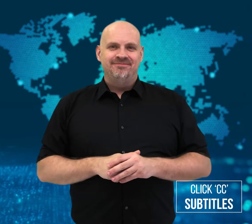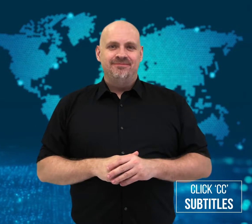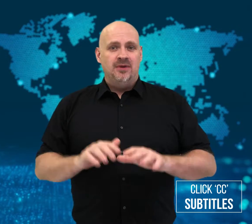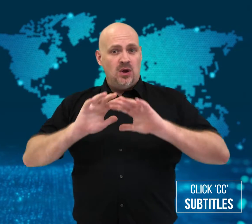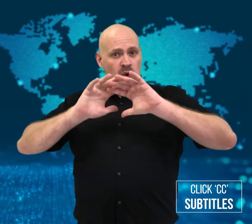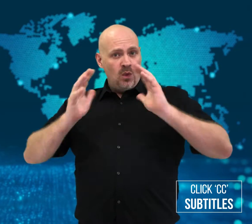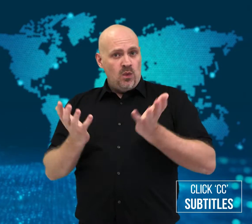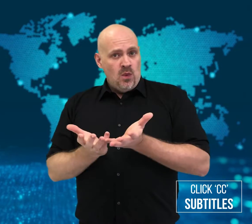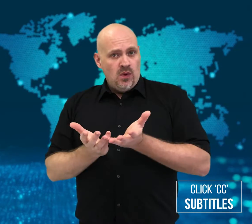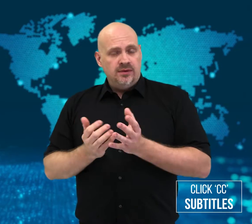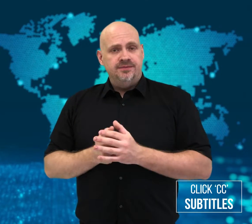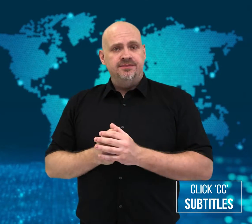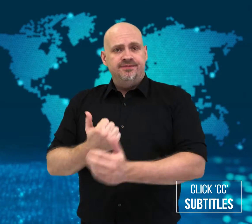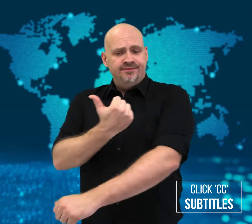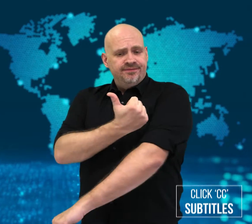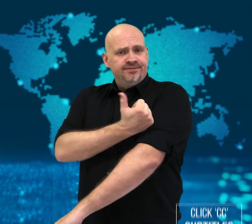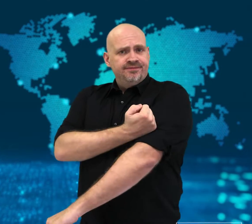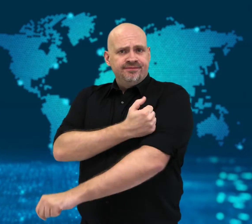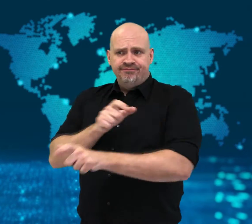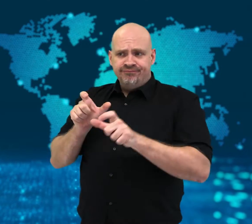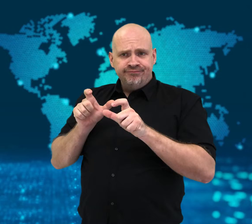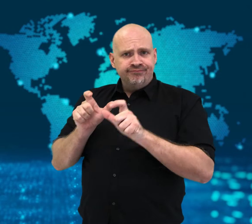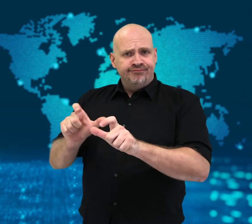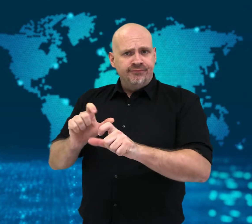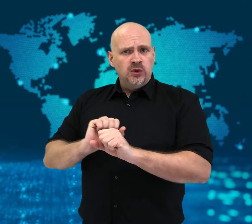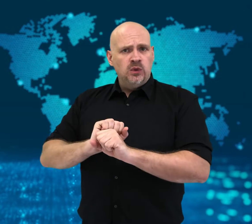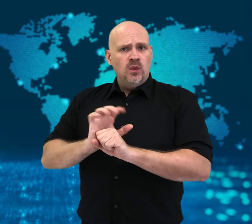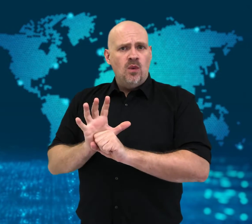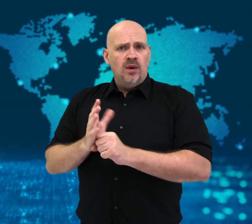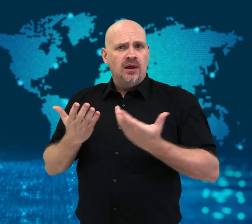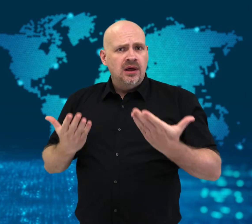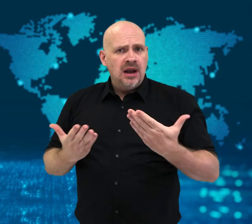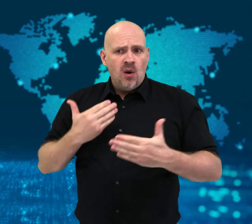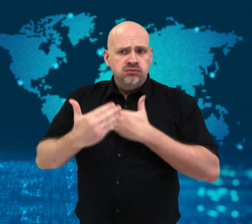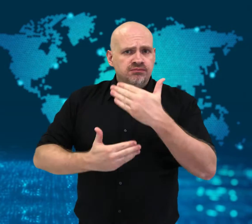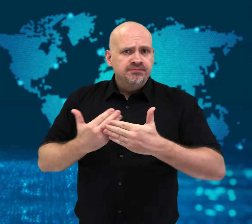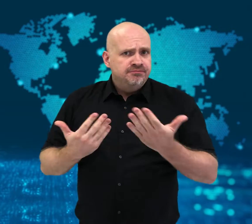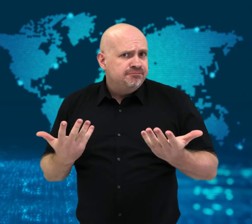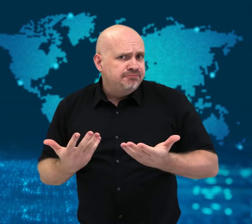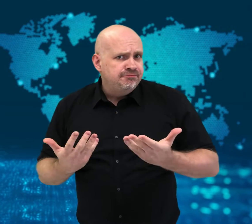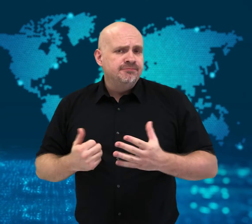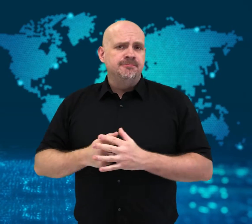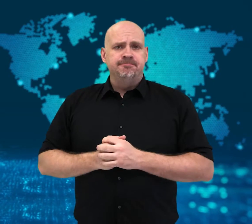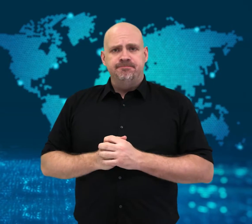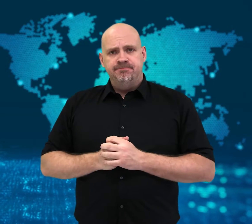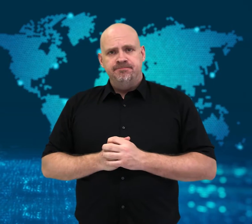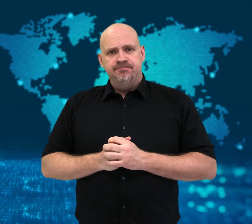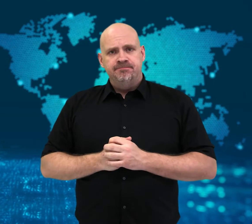COVID-19 updates.